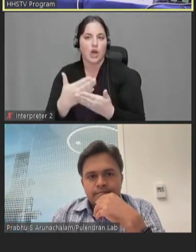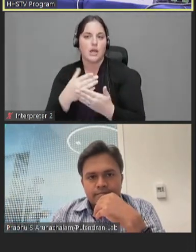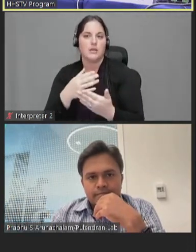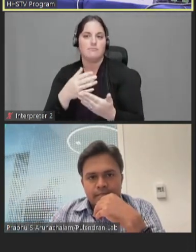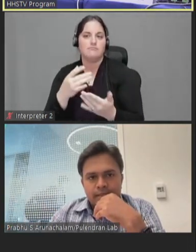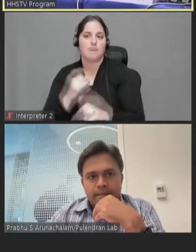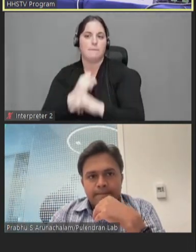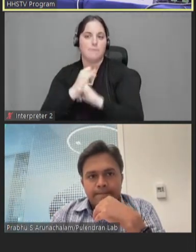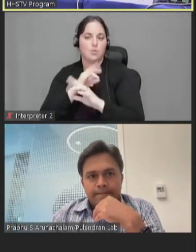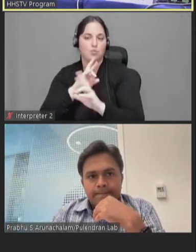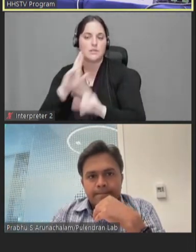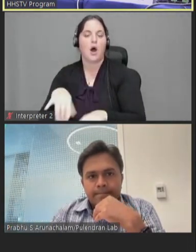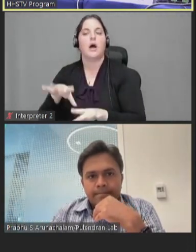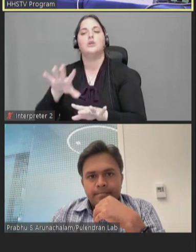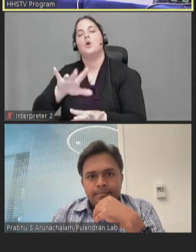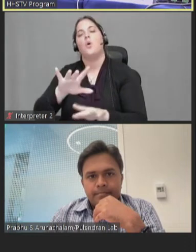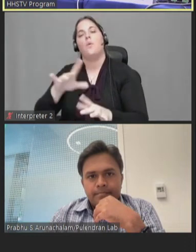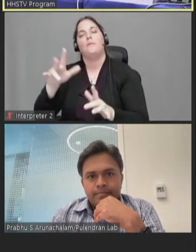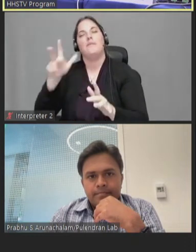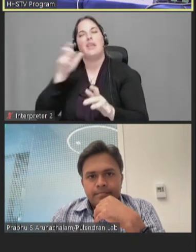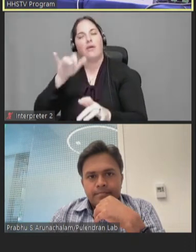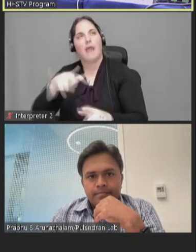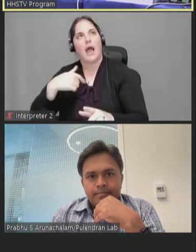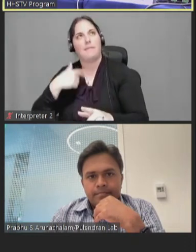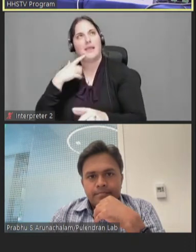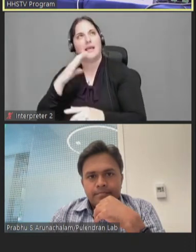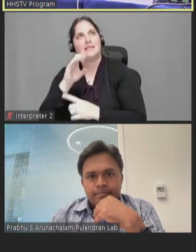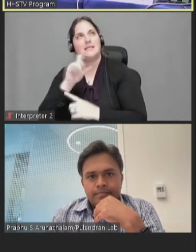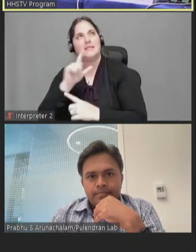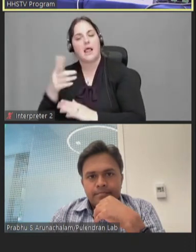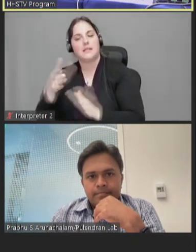we are hearing that. I'm thinking cell death may increase pain, can increase